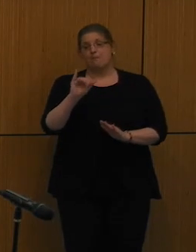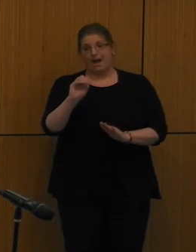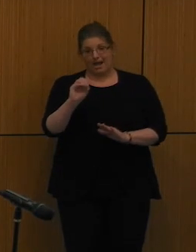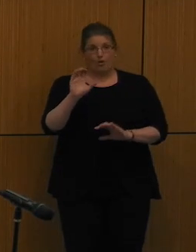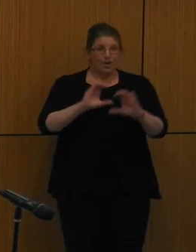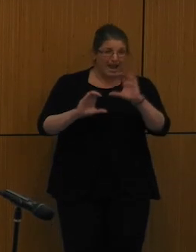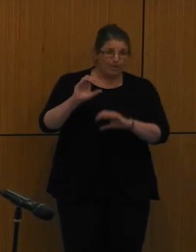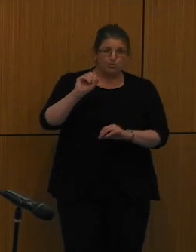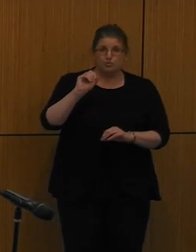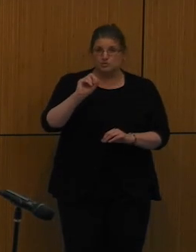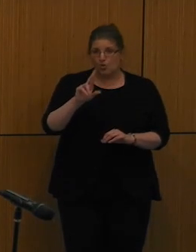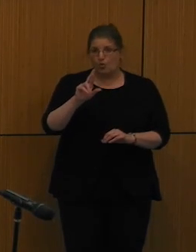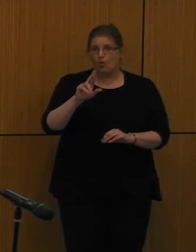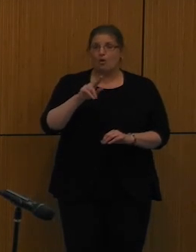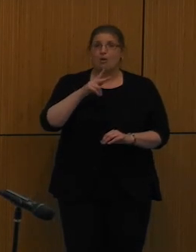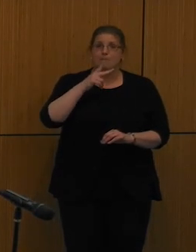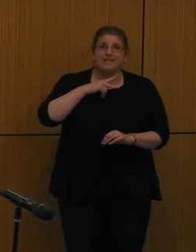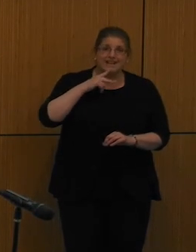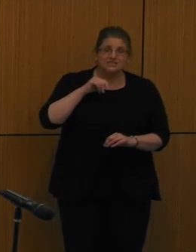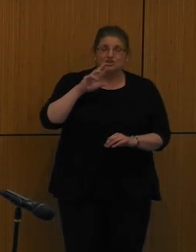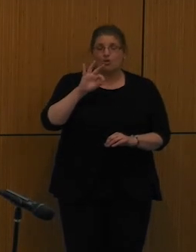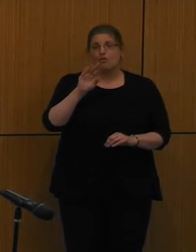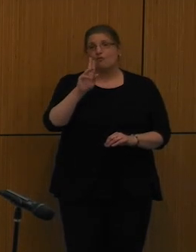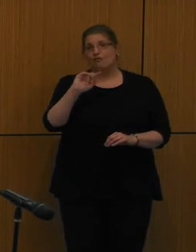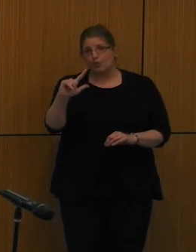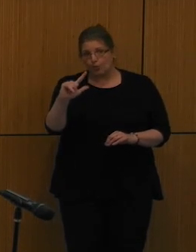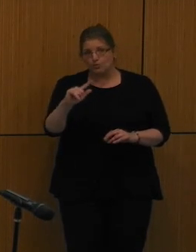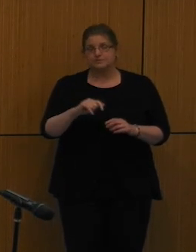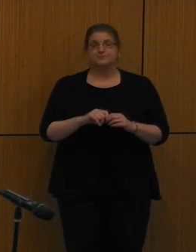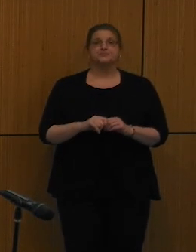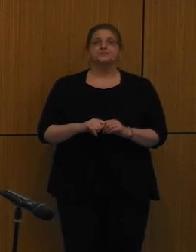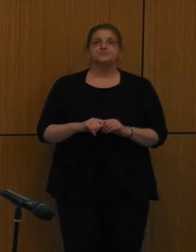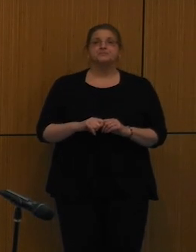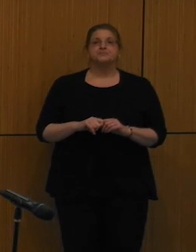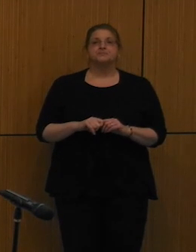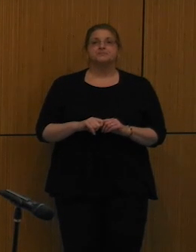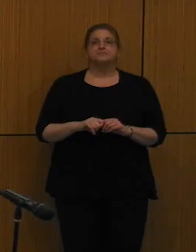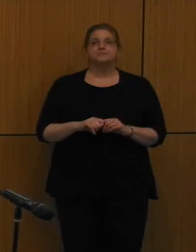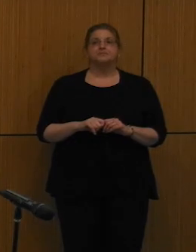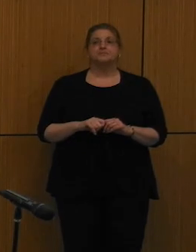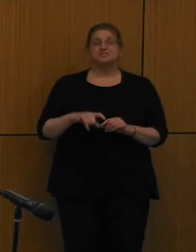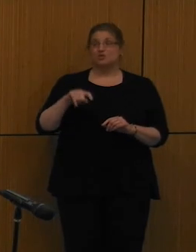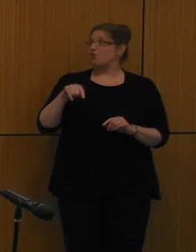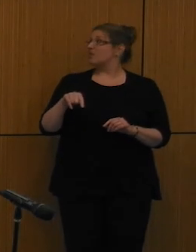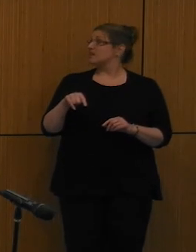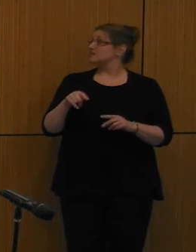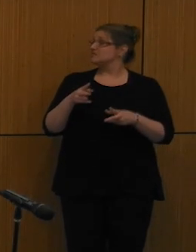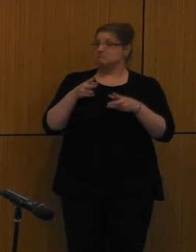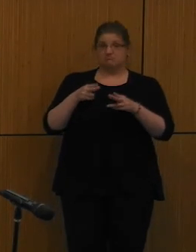So bioplastics, for example, are precursors about plastics. And this is a sample of compost,